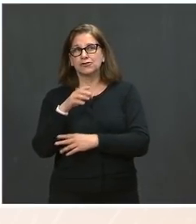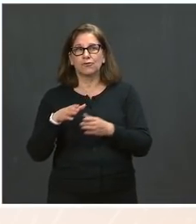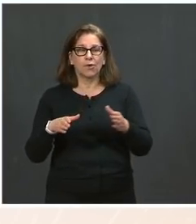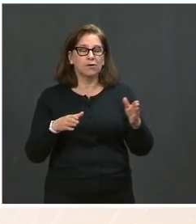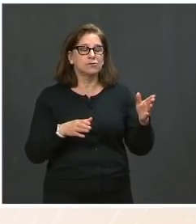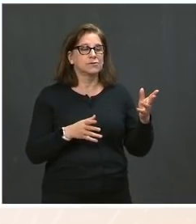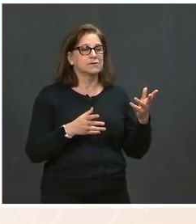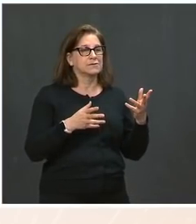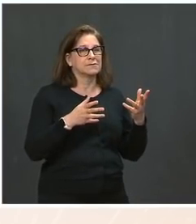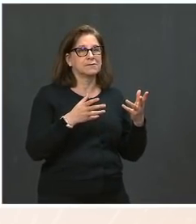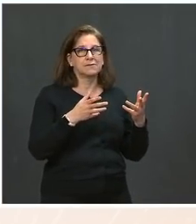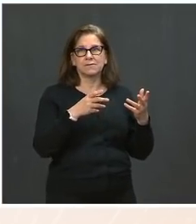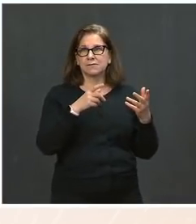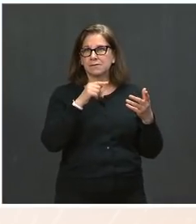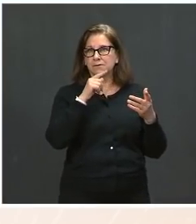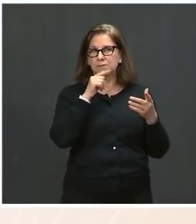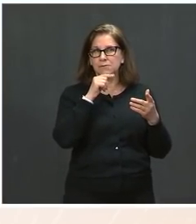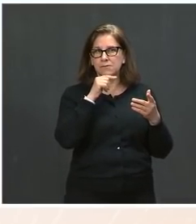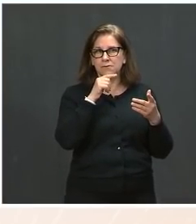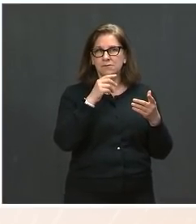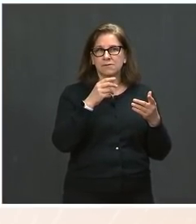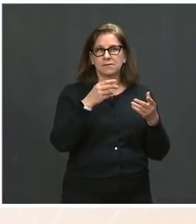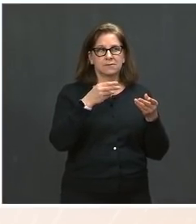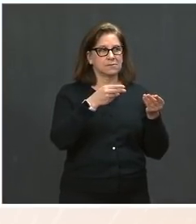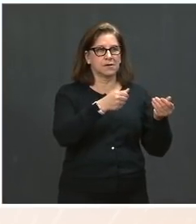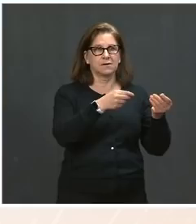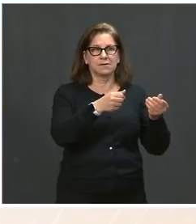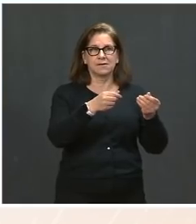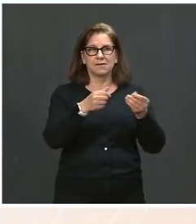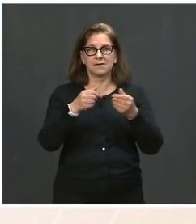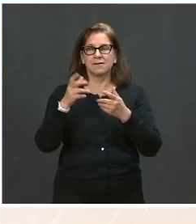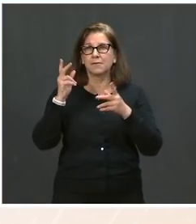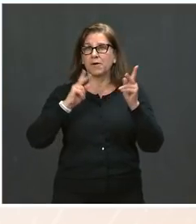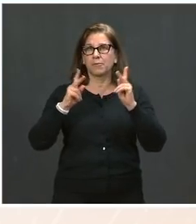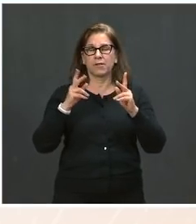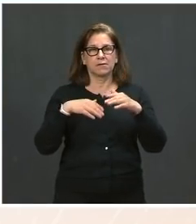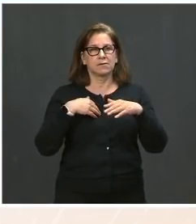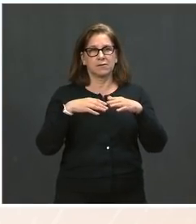We expect members to continue to bring forward ideas, including around issues like SALT,